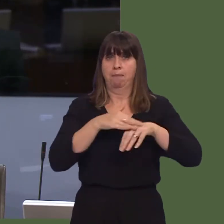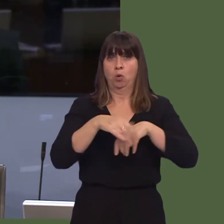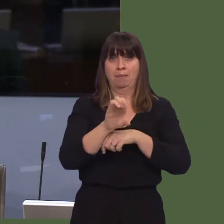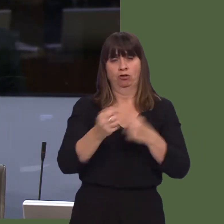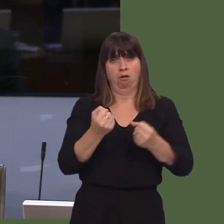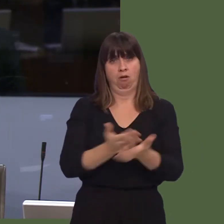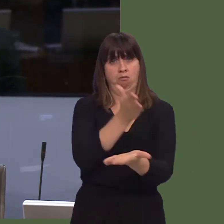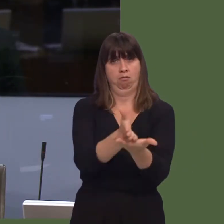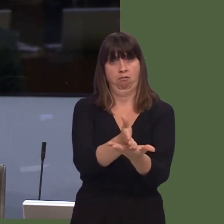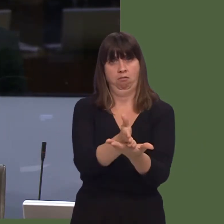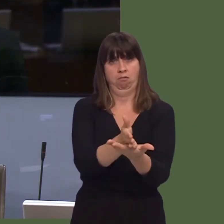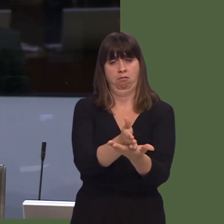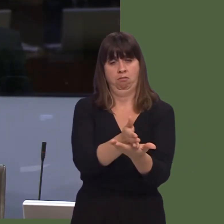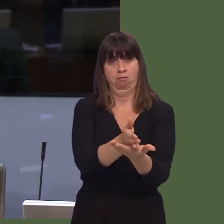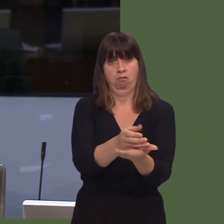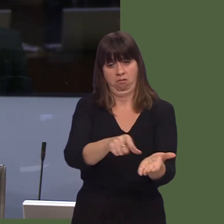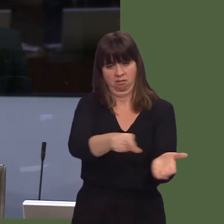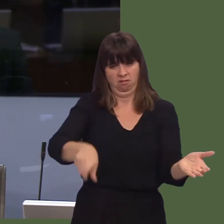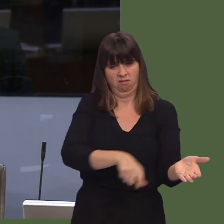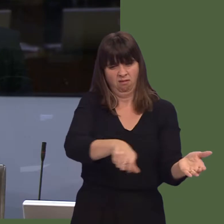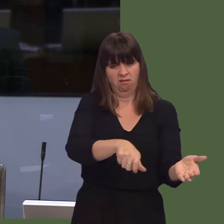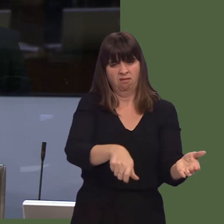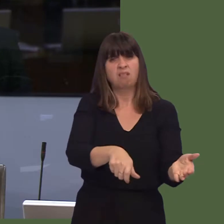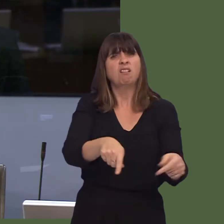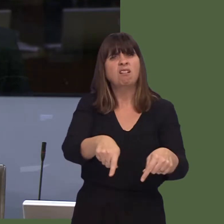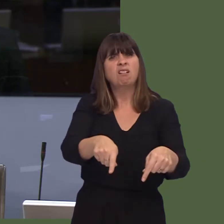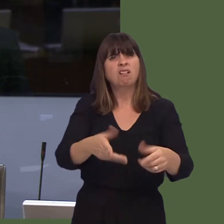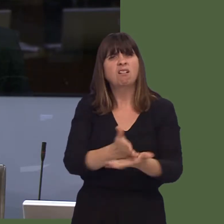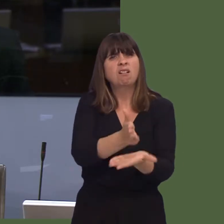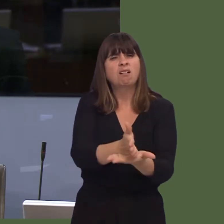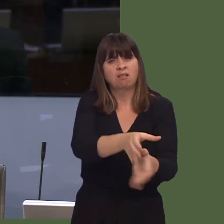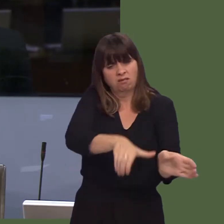very helpful answer that final plans are yet to be developed, but consideration of disabled